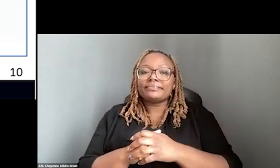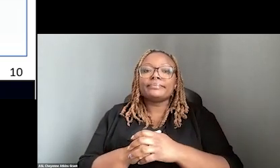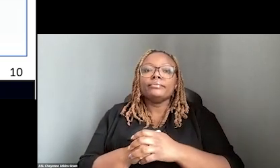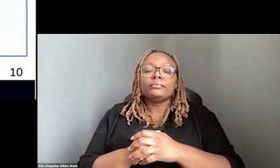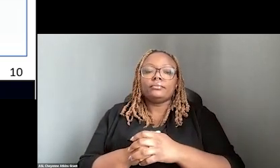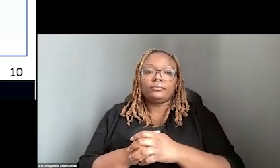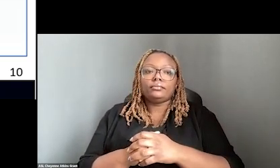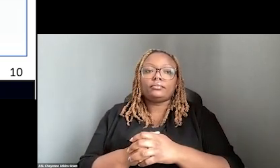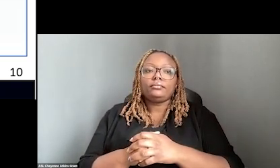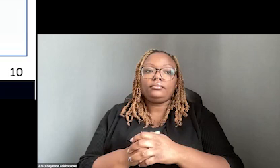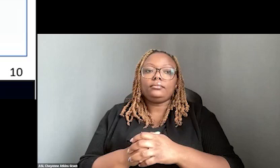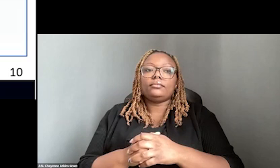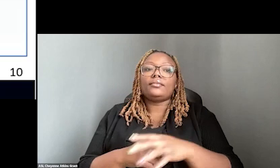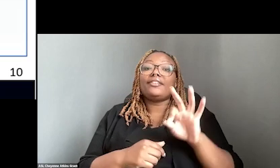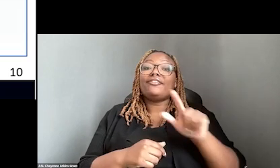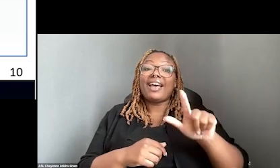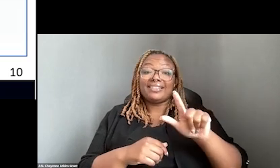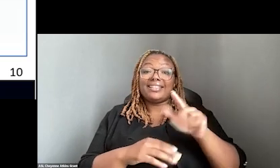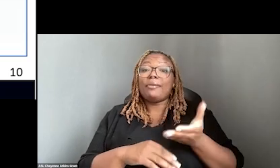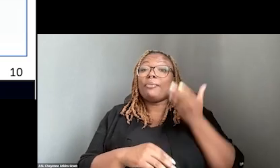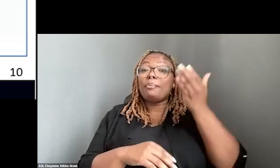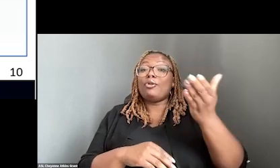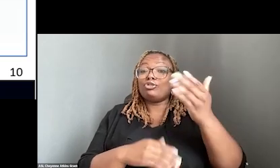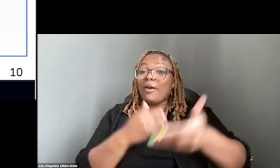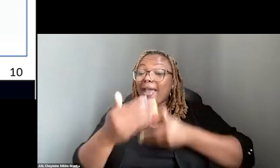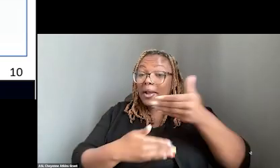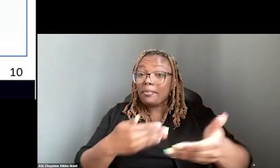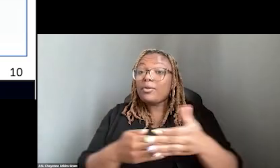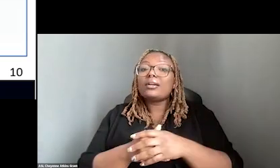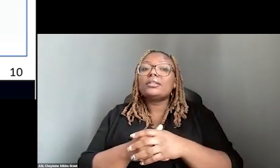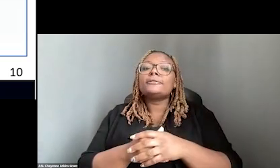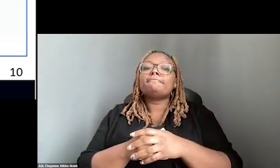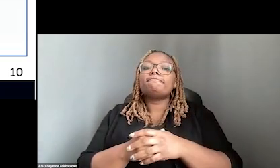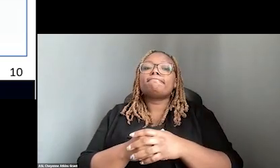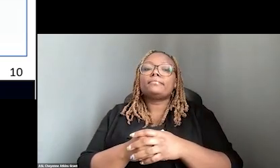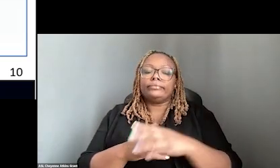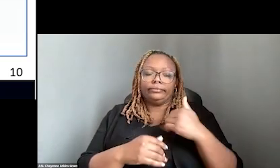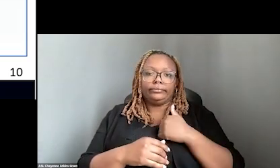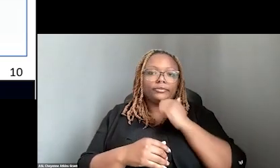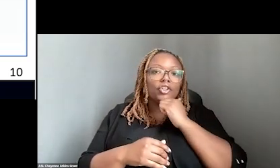So, although FastLane submitted proposals, in-progress letters of intent, proposals,